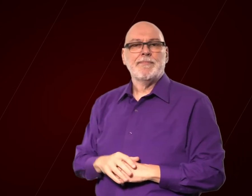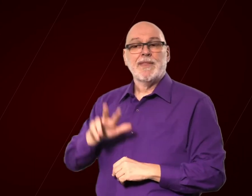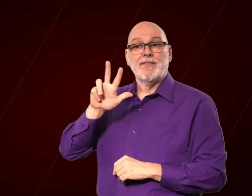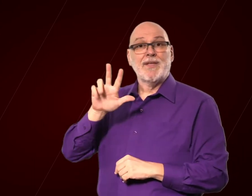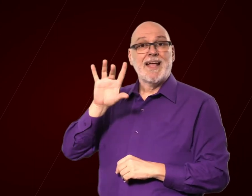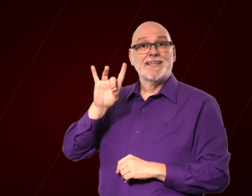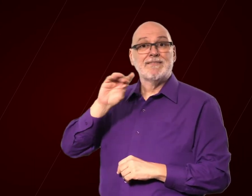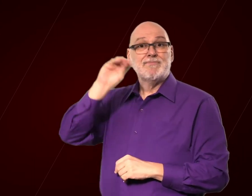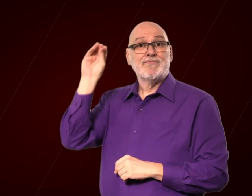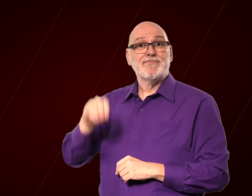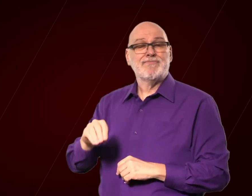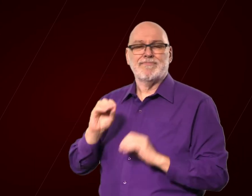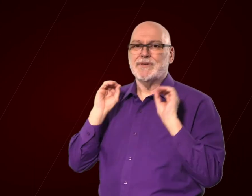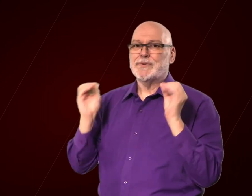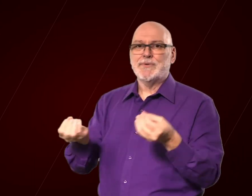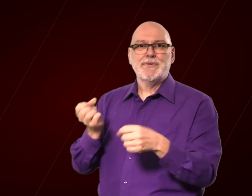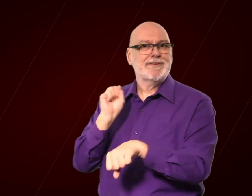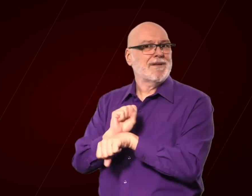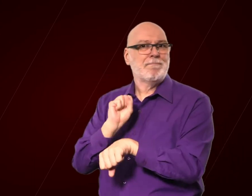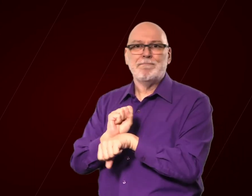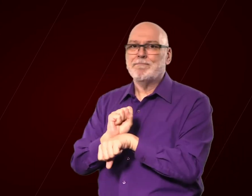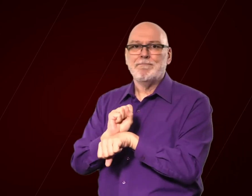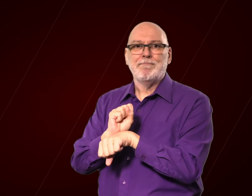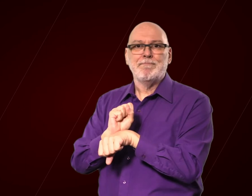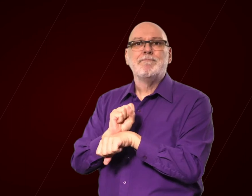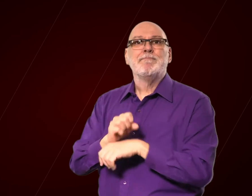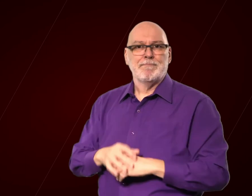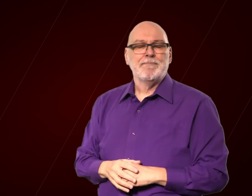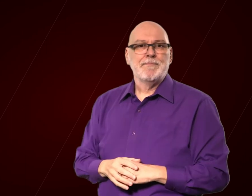and 38% are unemployed;